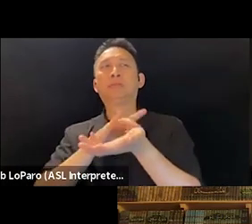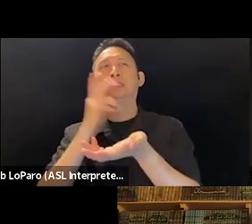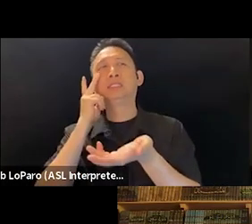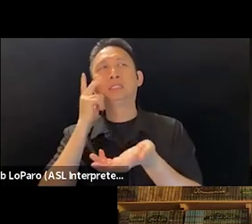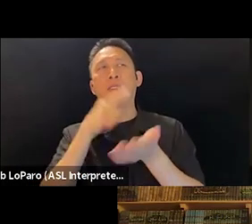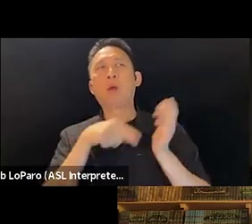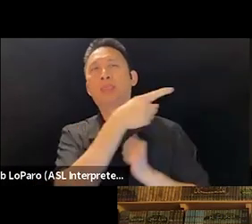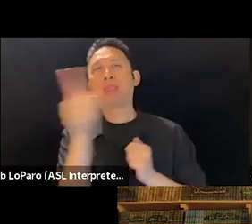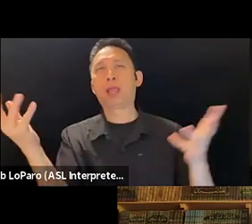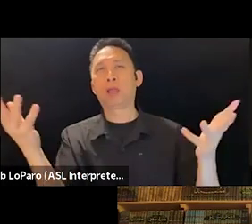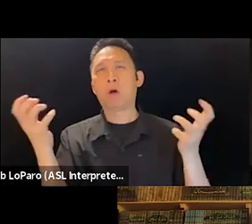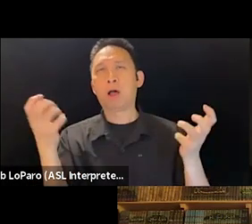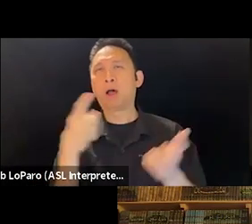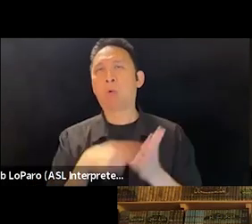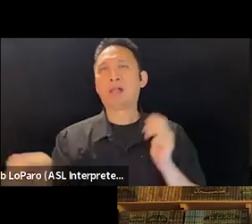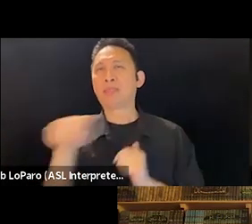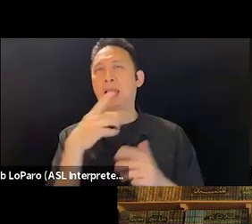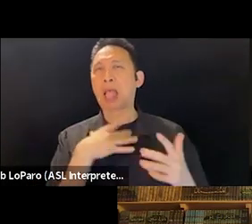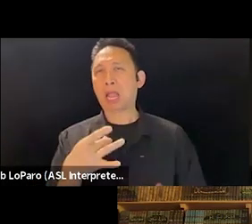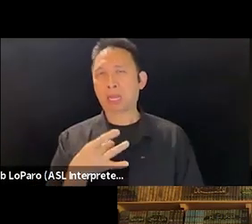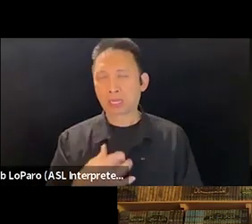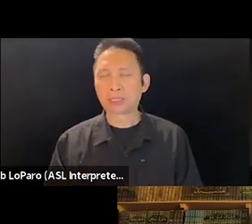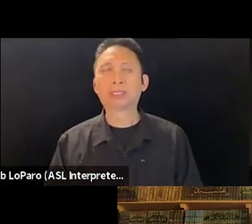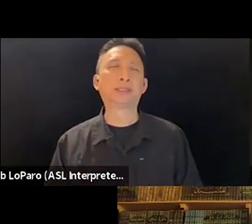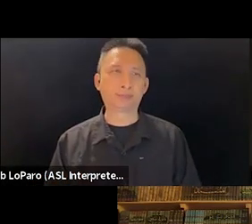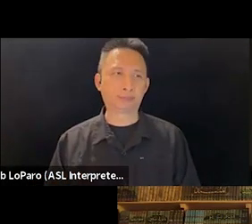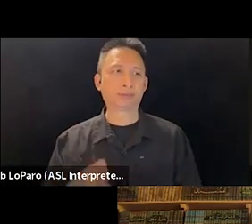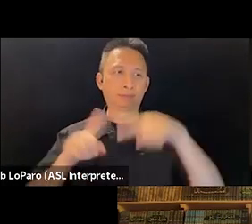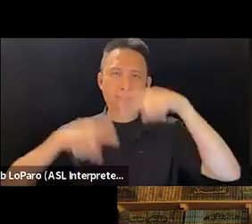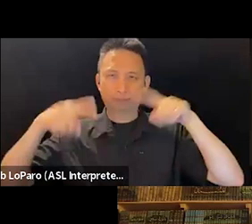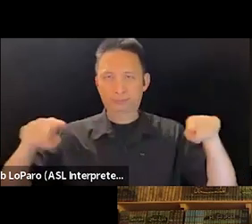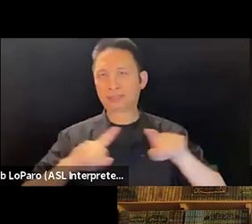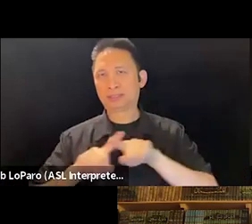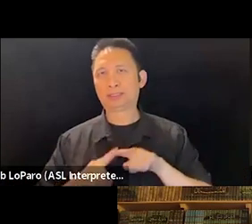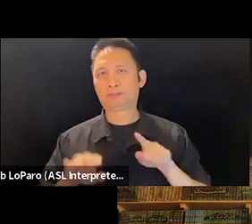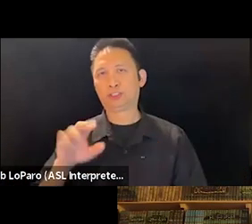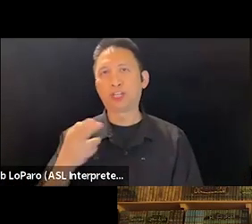what they're like between the channels and all the social platforms we have.